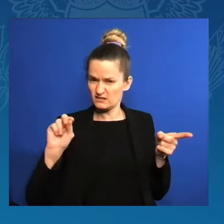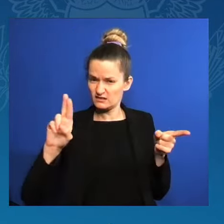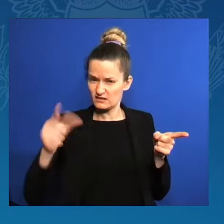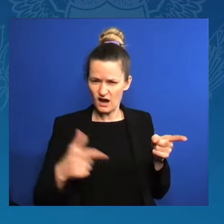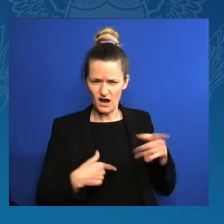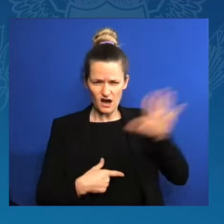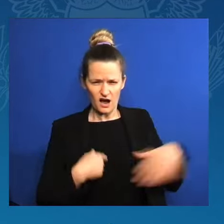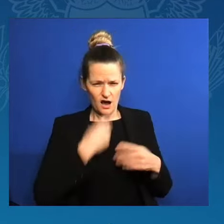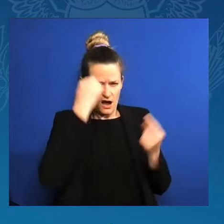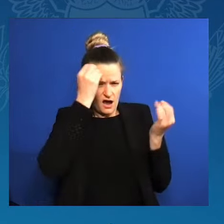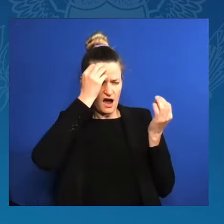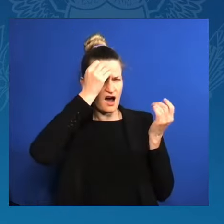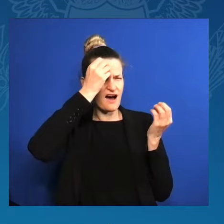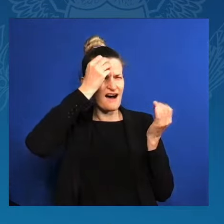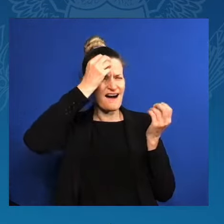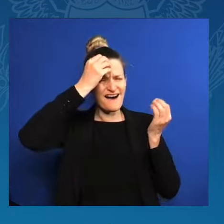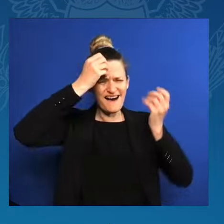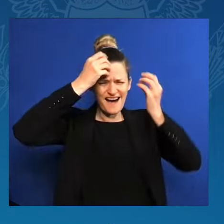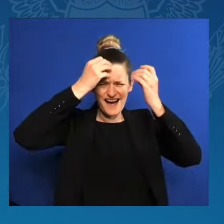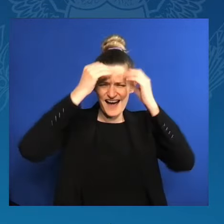for me to speak with some other people.